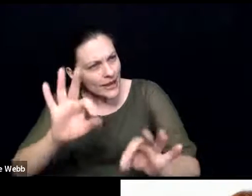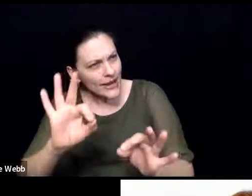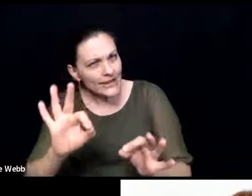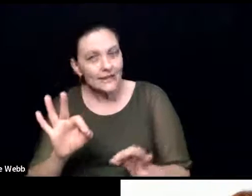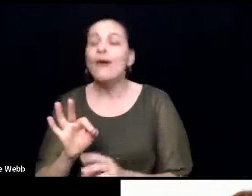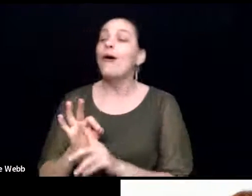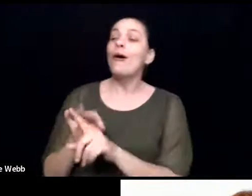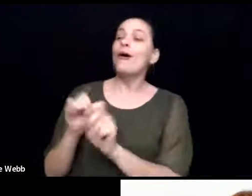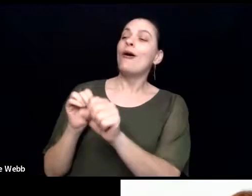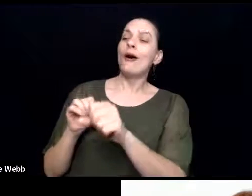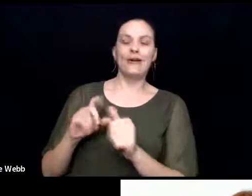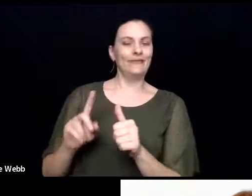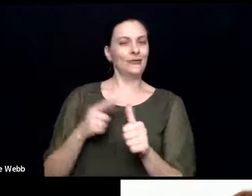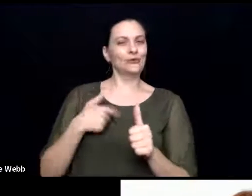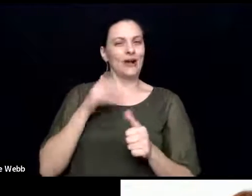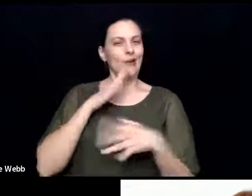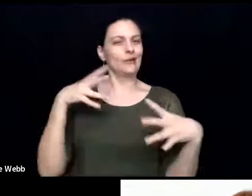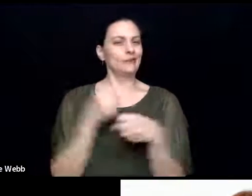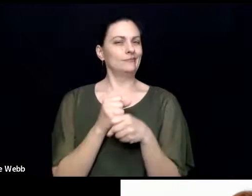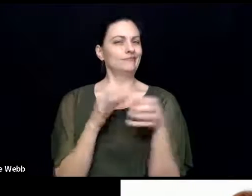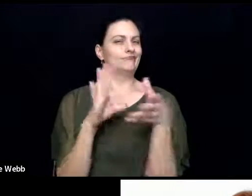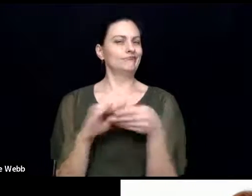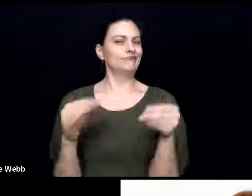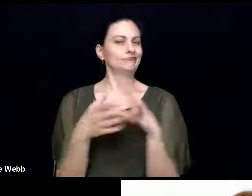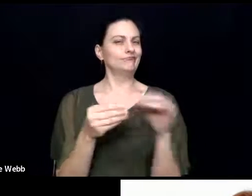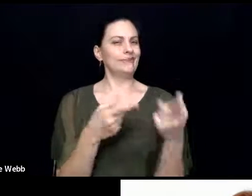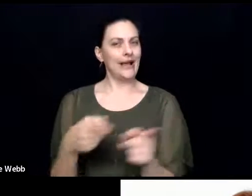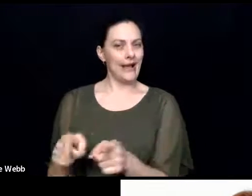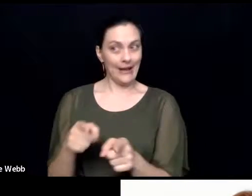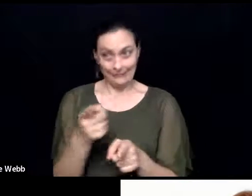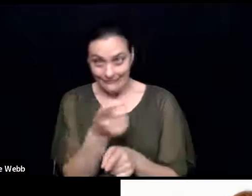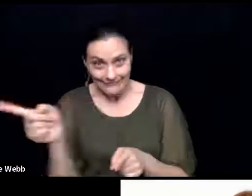I start off the book, I set the scene where we were having a family gathering